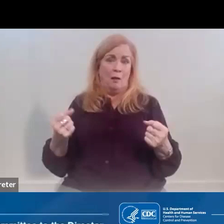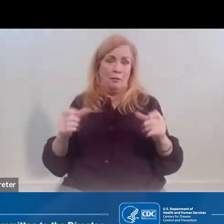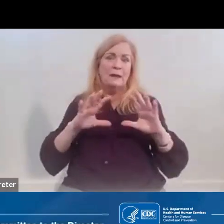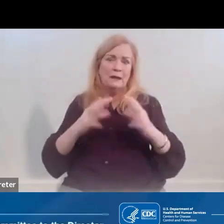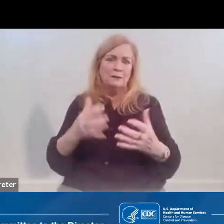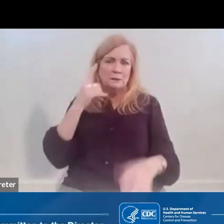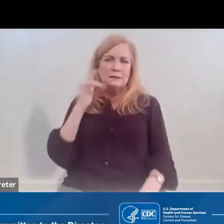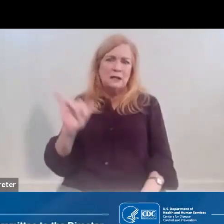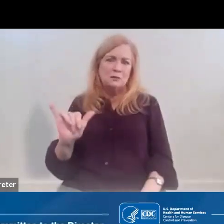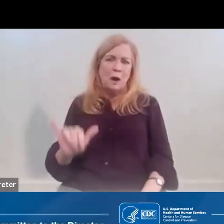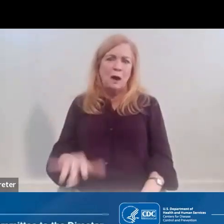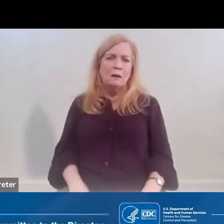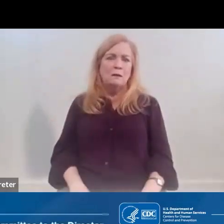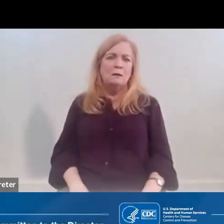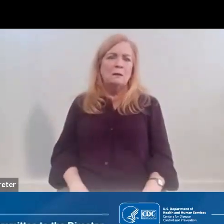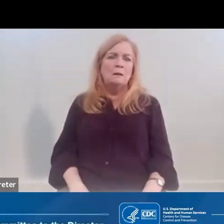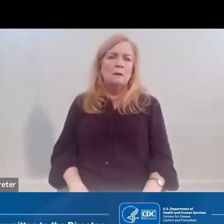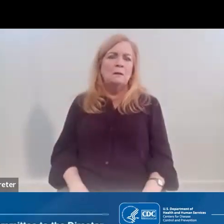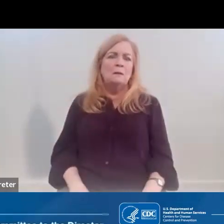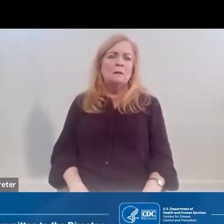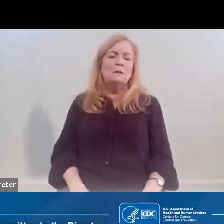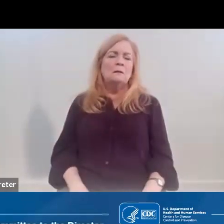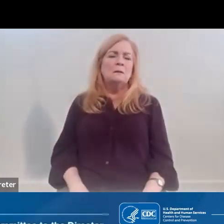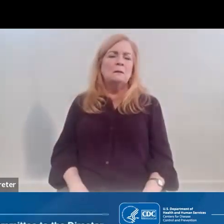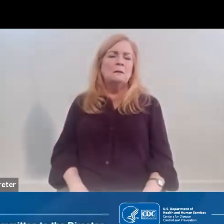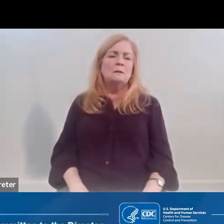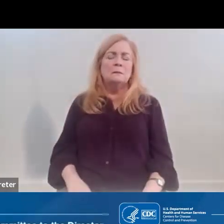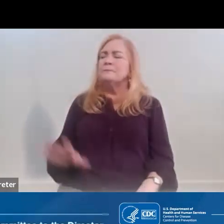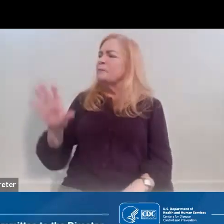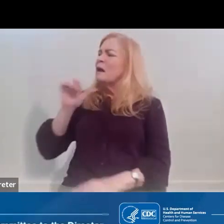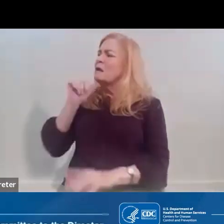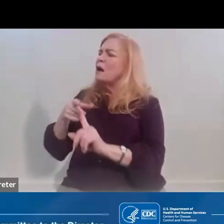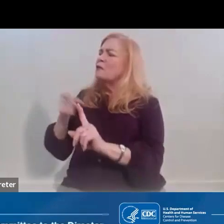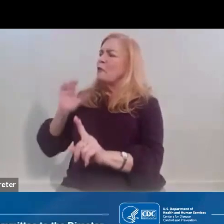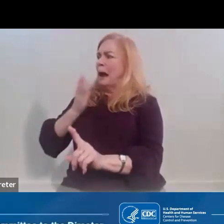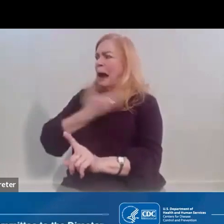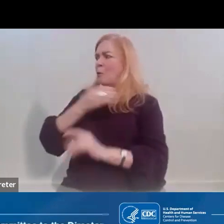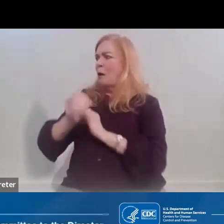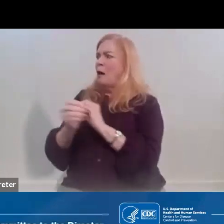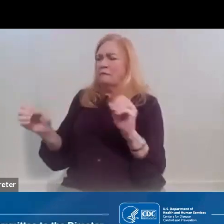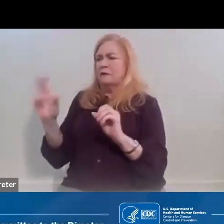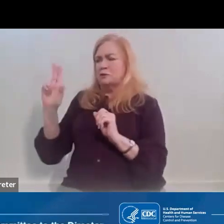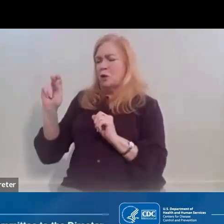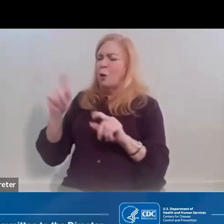So not from our office's standpoint, but this could be going on in other parts